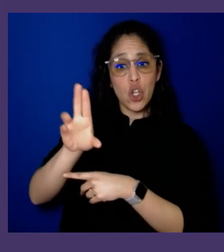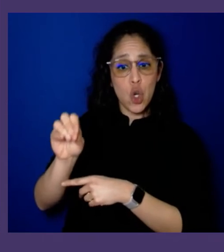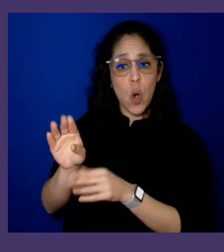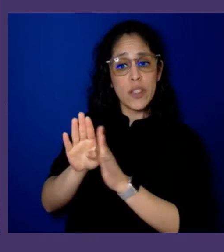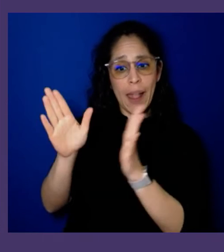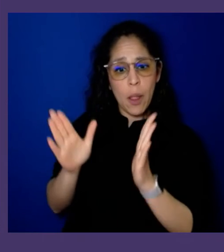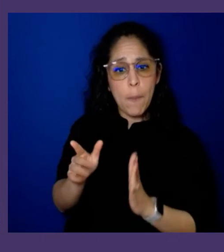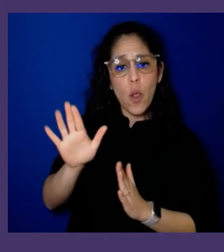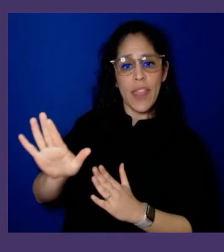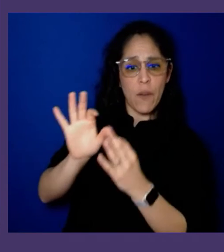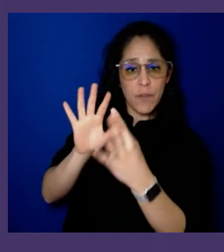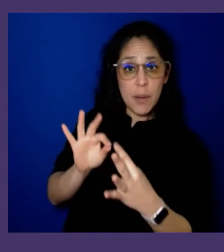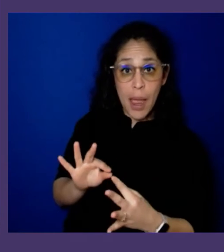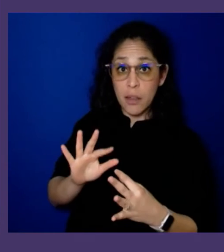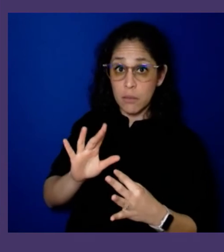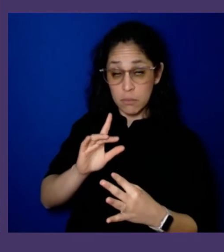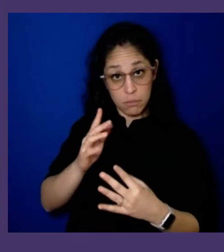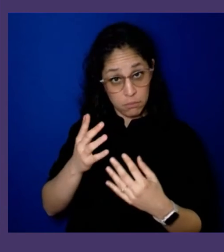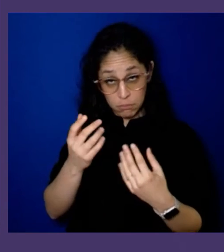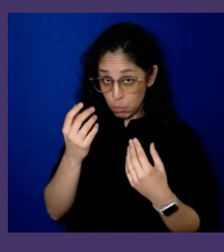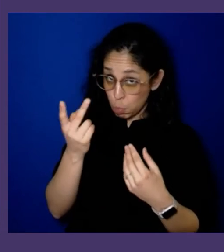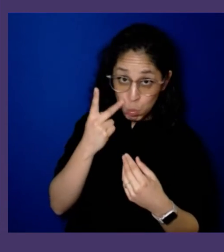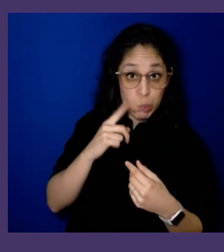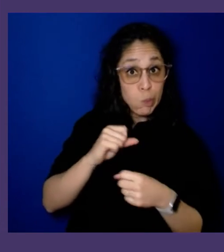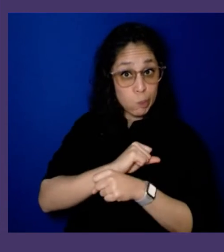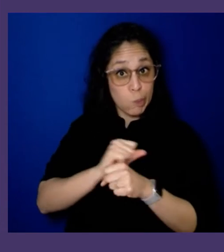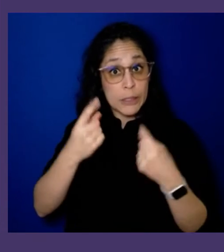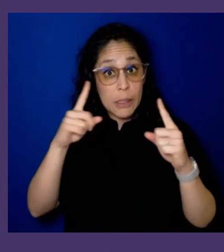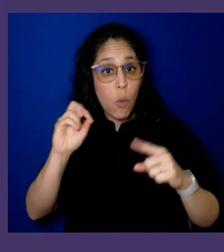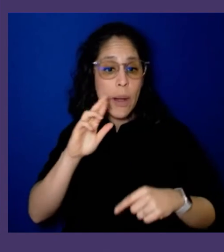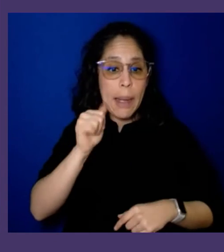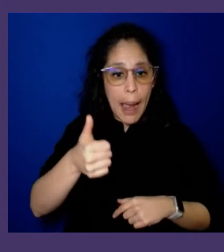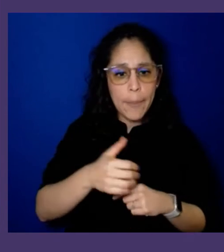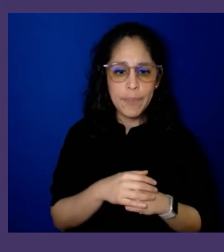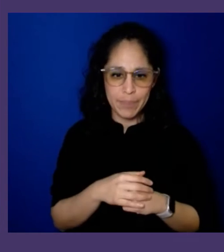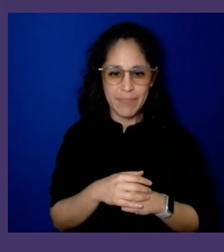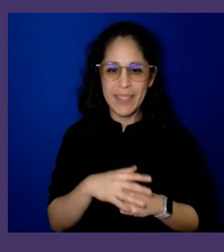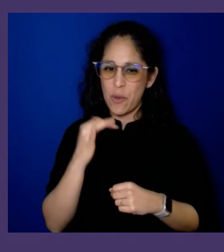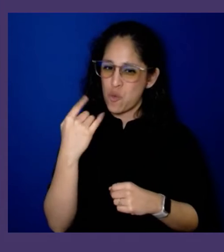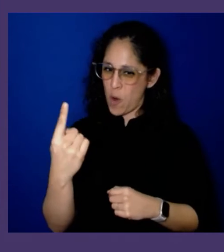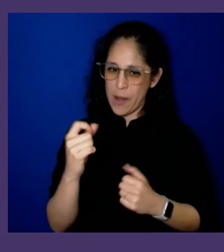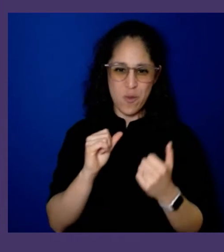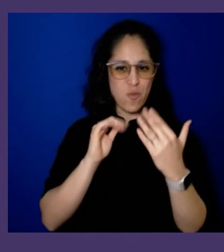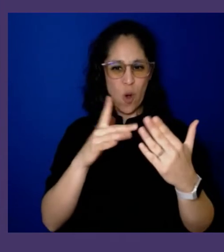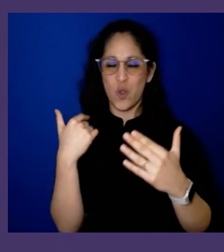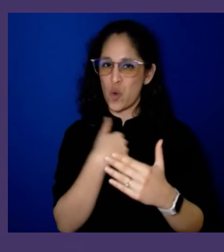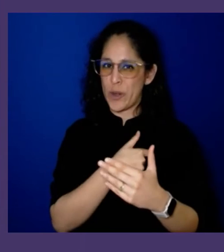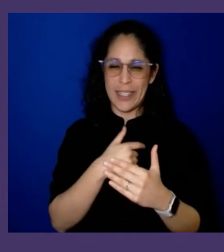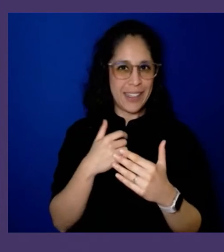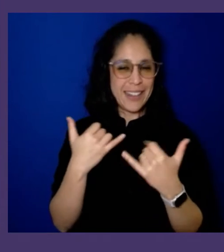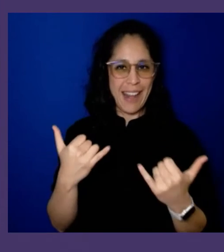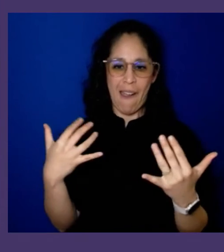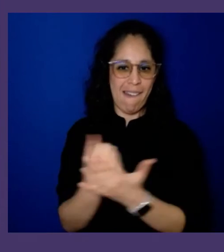approaching inclusive design for Azure AI Studio. We're leaning heavily into the expertise, experience, and ideas of neurodiverse developers